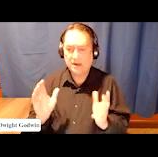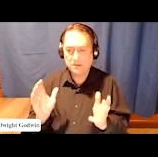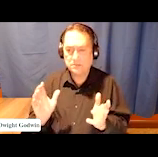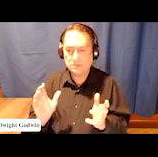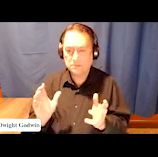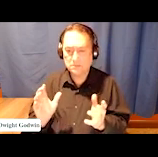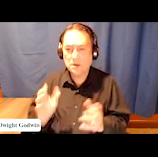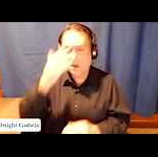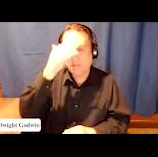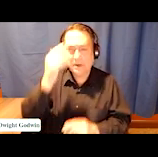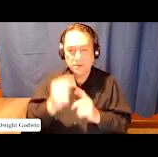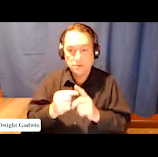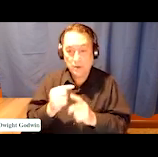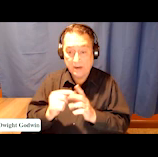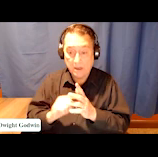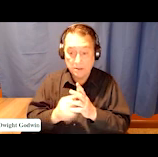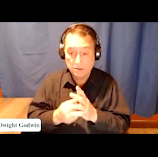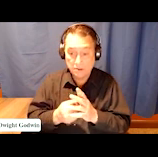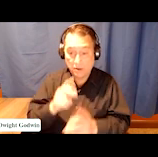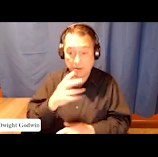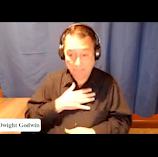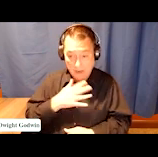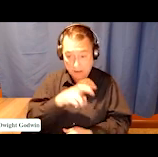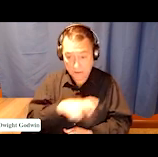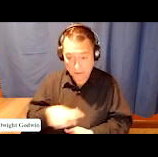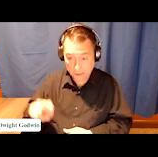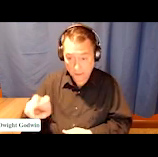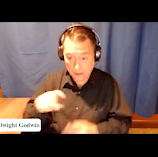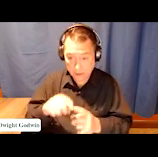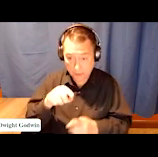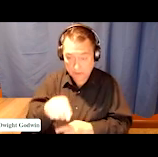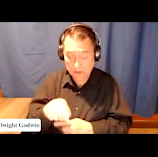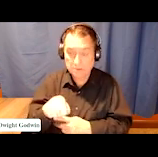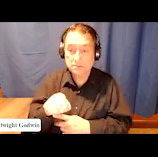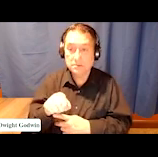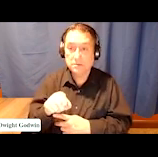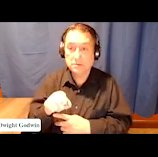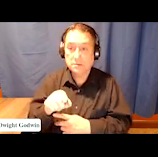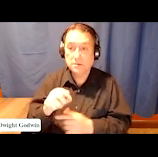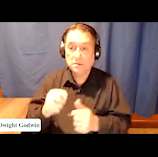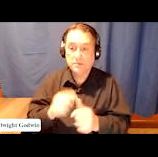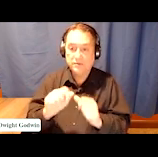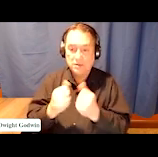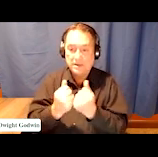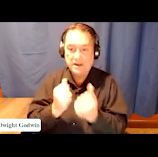Because when I first started this journey, the first agency I reached out to